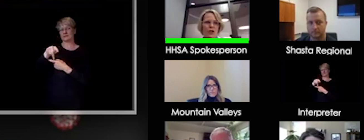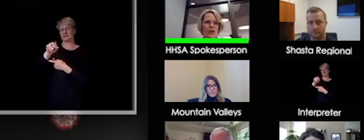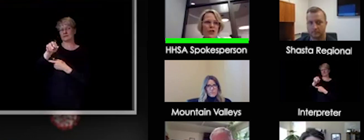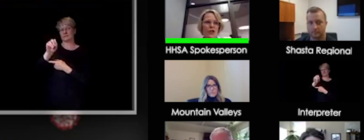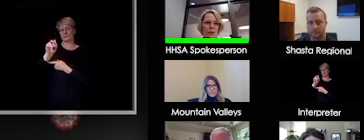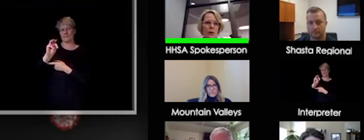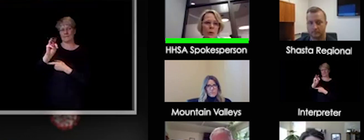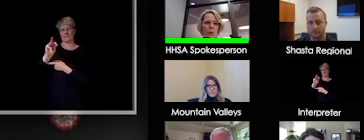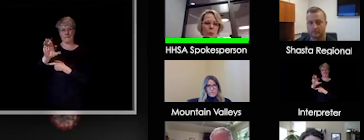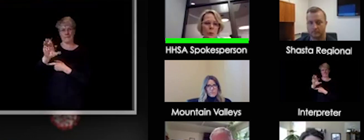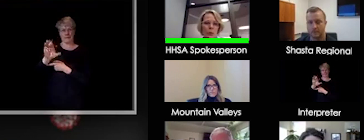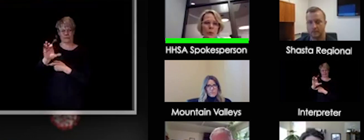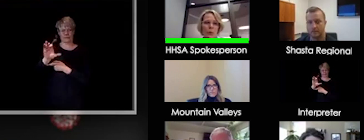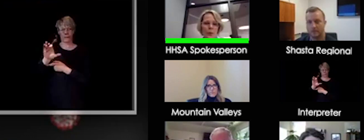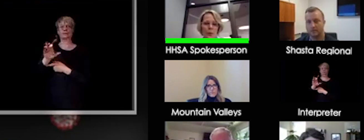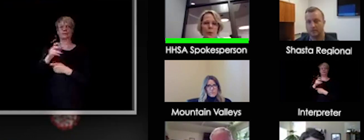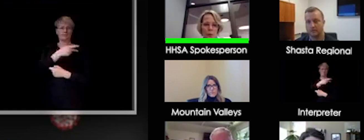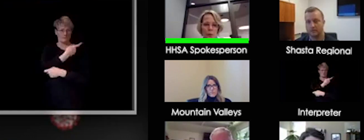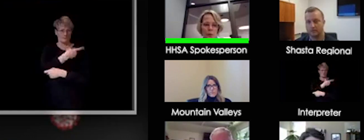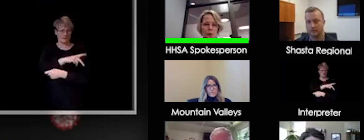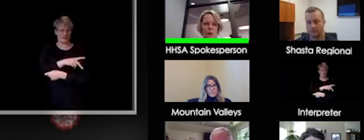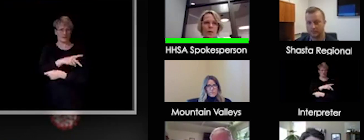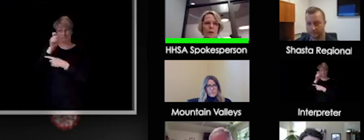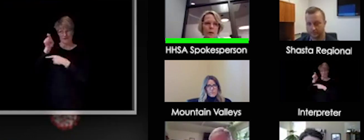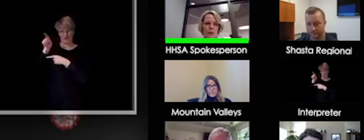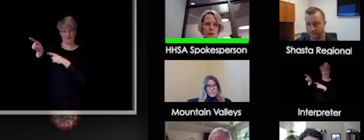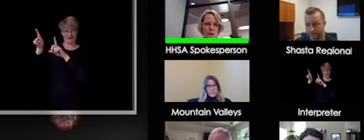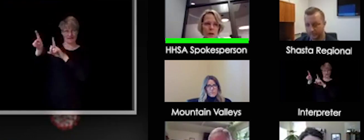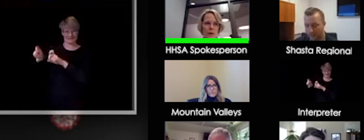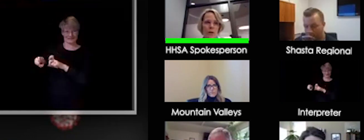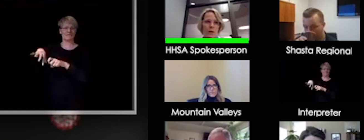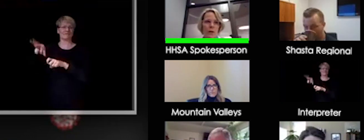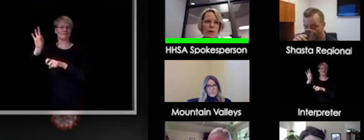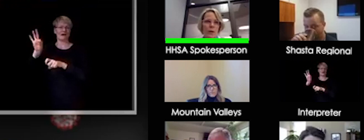And then what you’re doing is contact tracing around those folks.